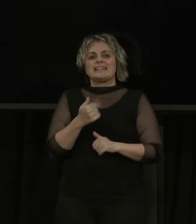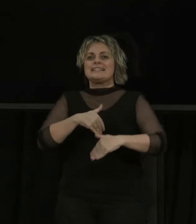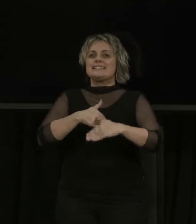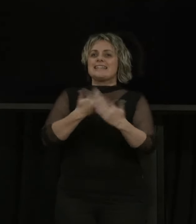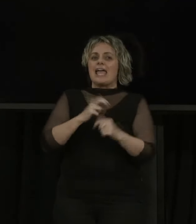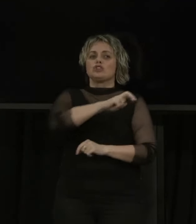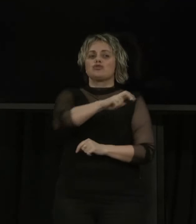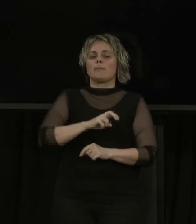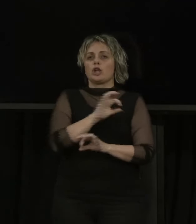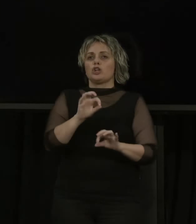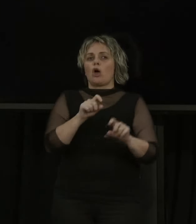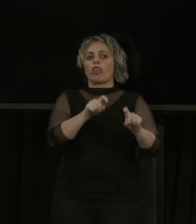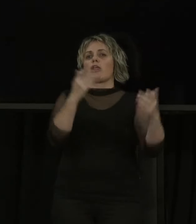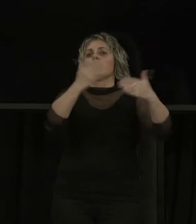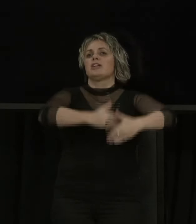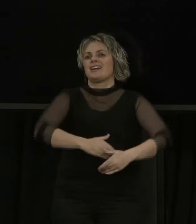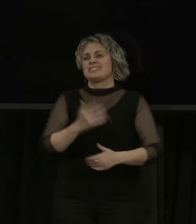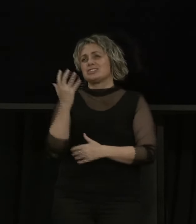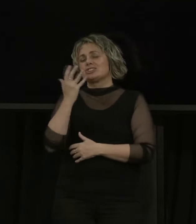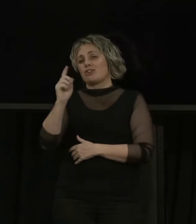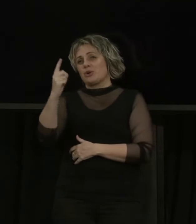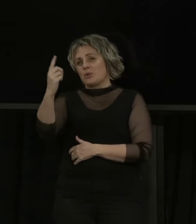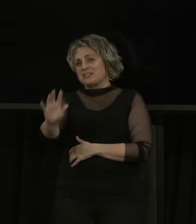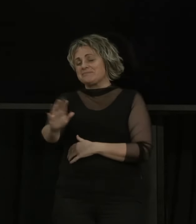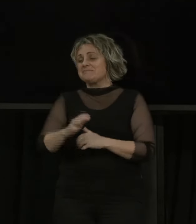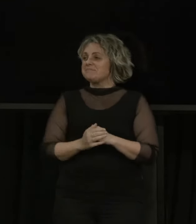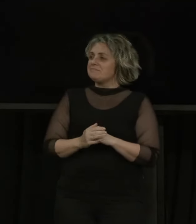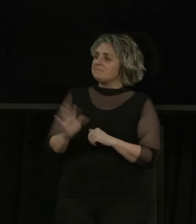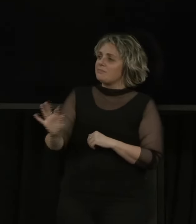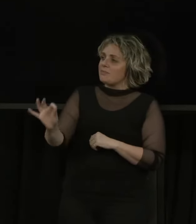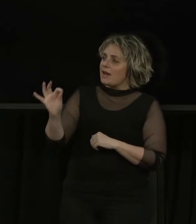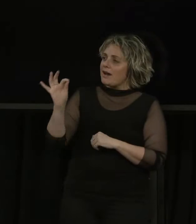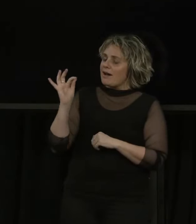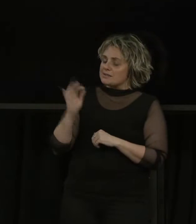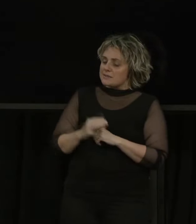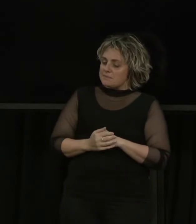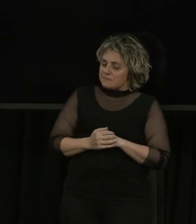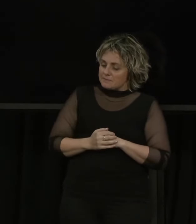drawing on extract shared facilities or essential services, we are asking it just